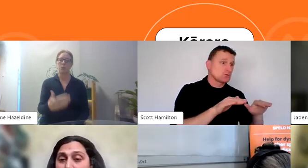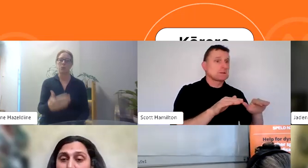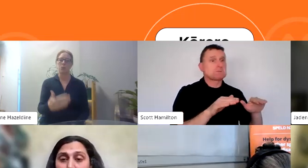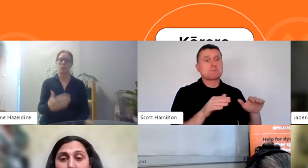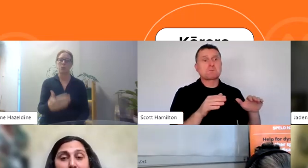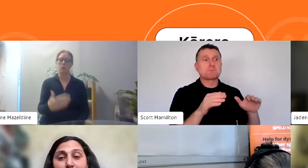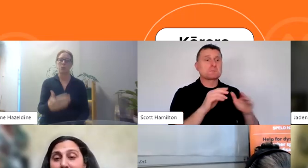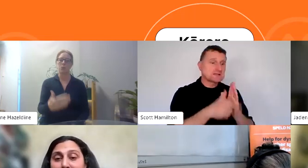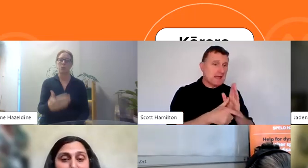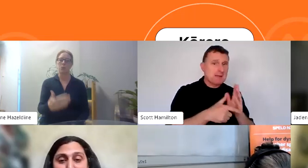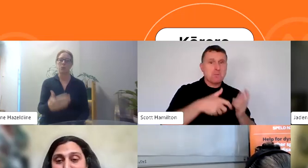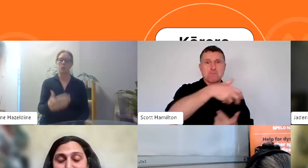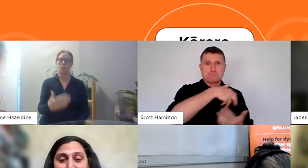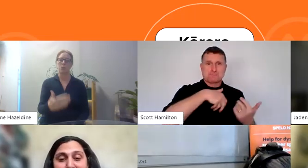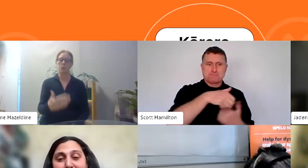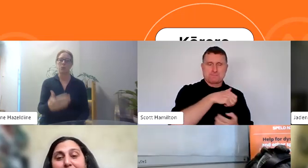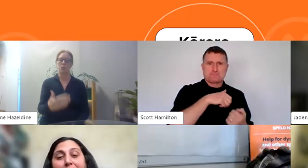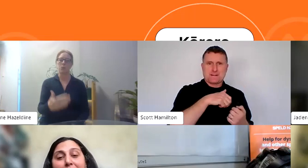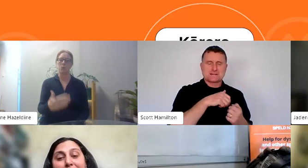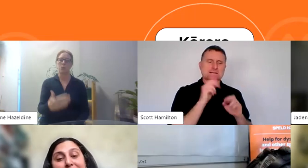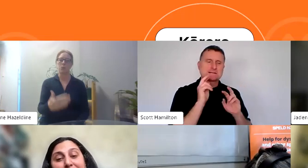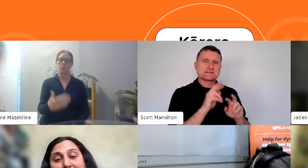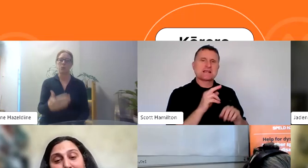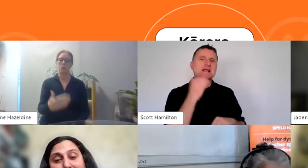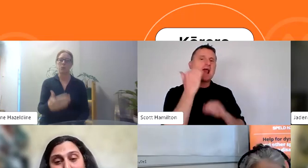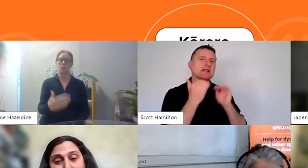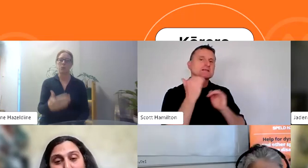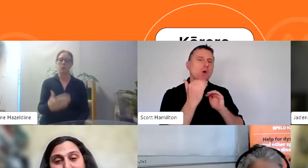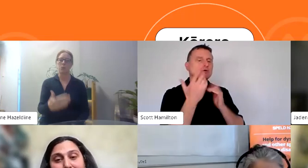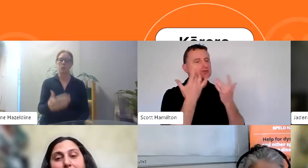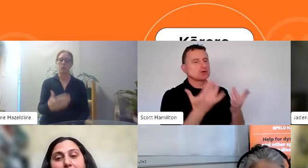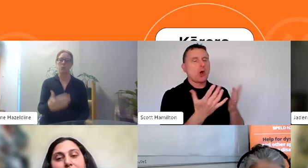valued by the adults around them, see them being well supported,